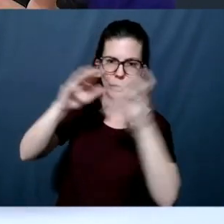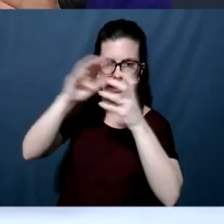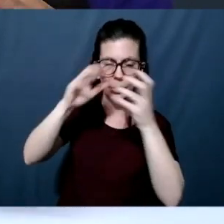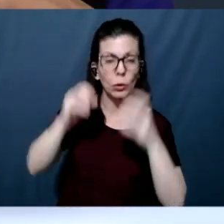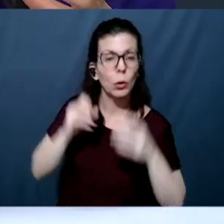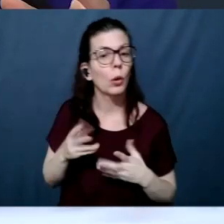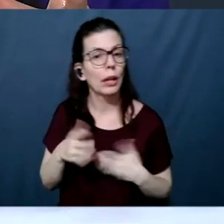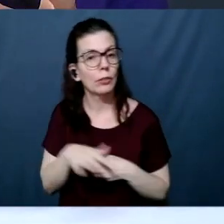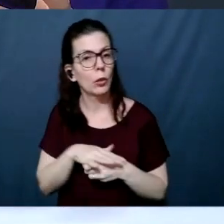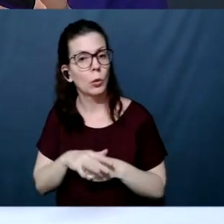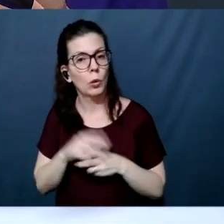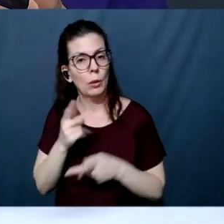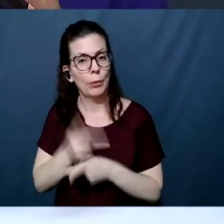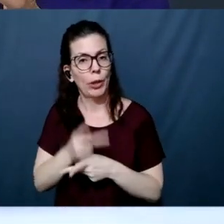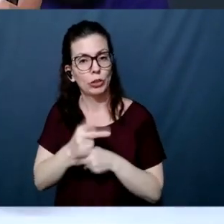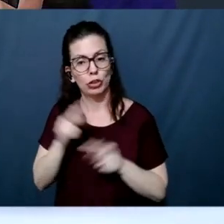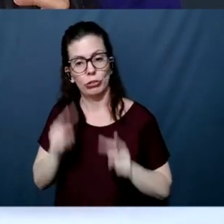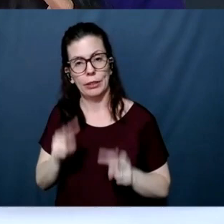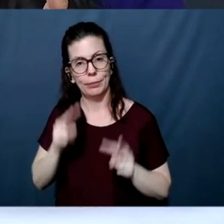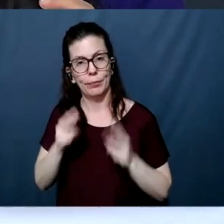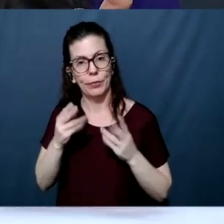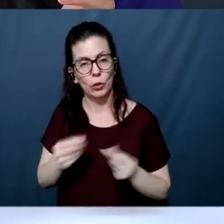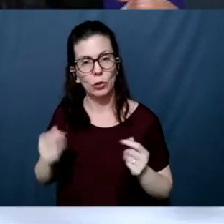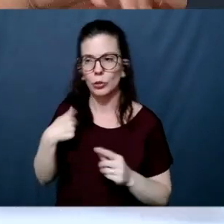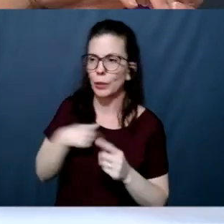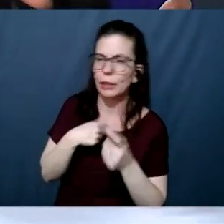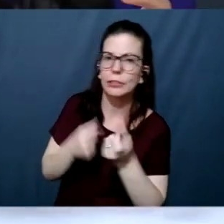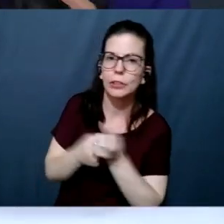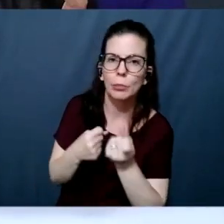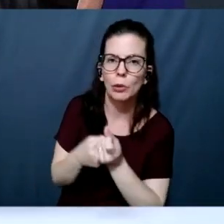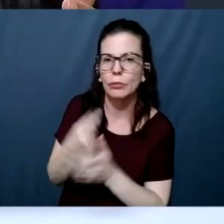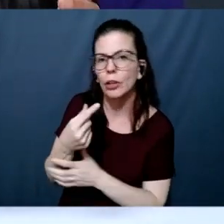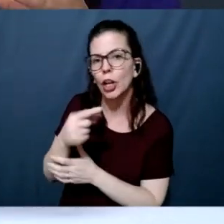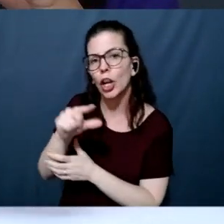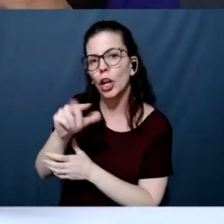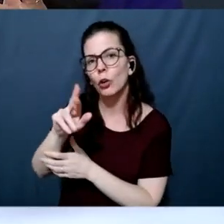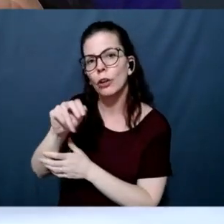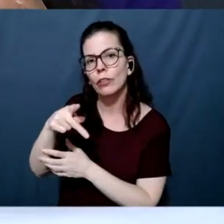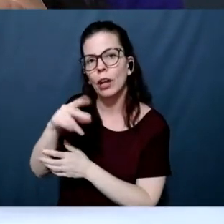so we have support for Grafana. You can actually pipe that to and use the Grafana component